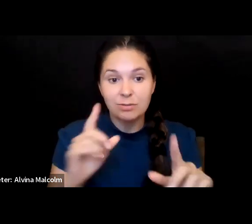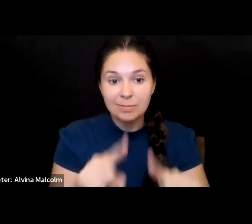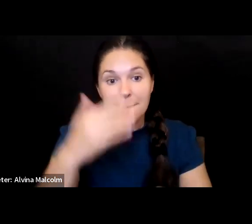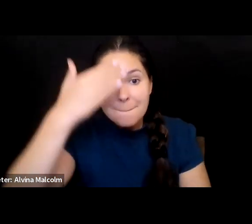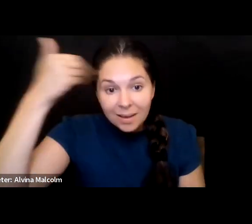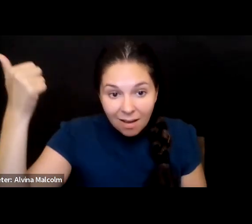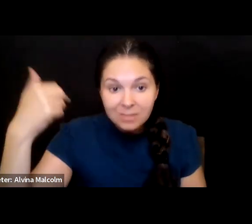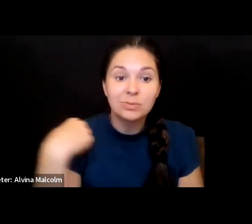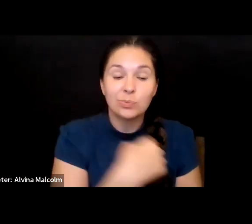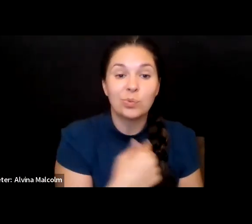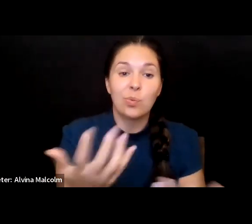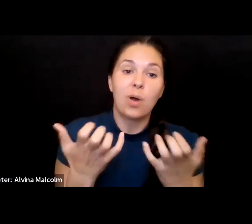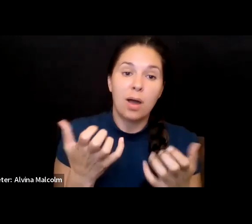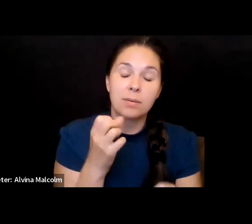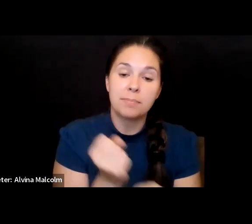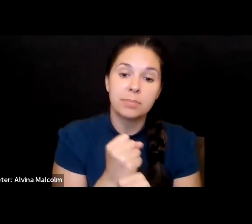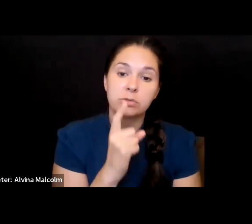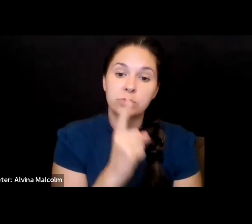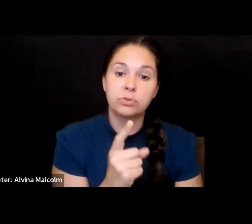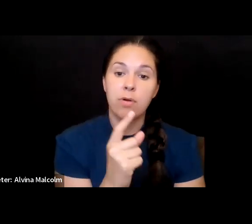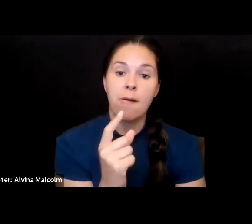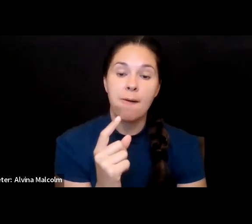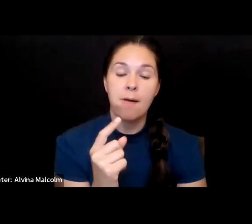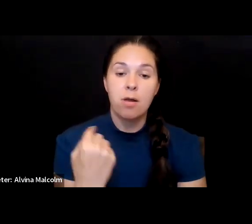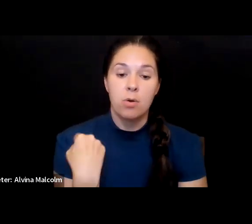security breach. We put that in before